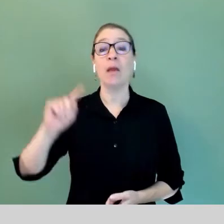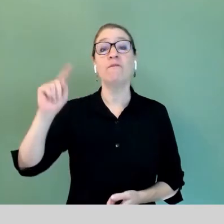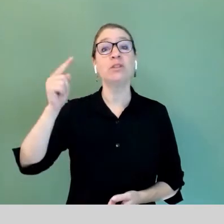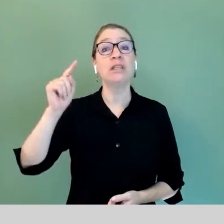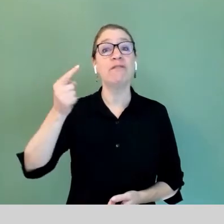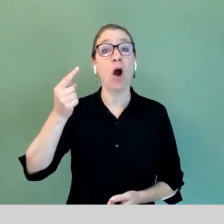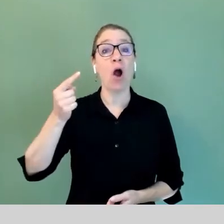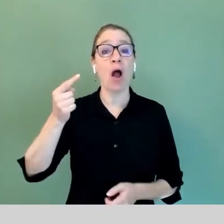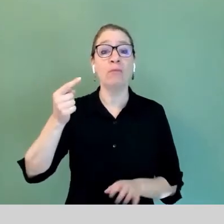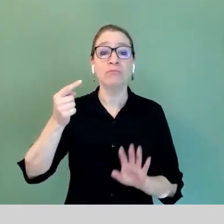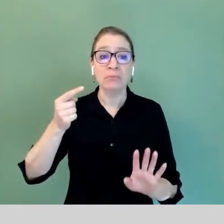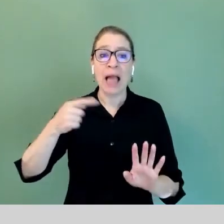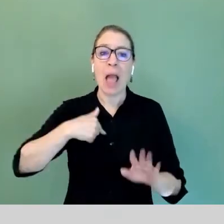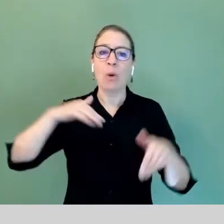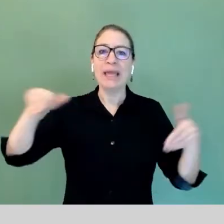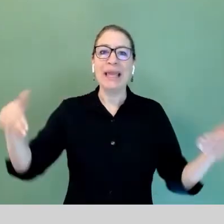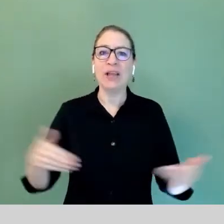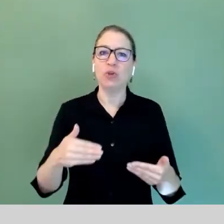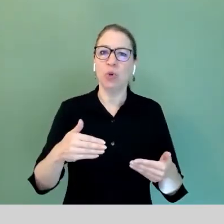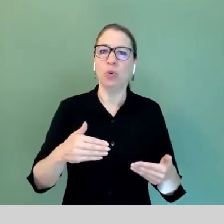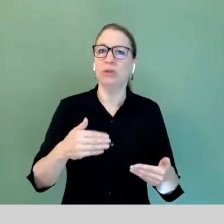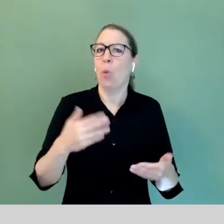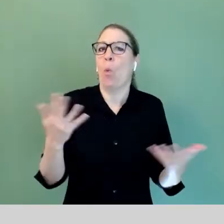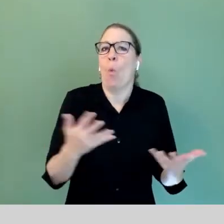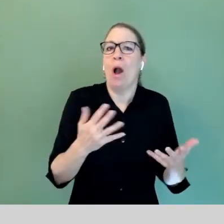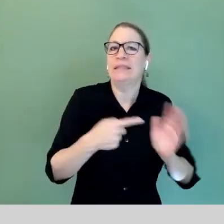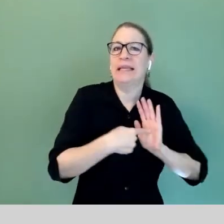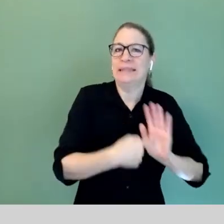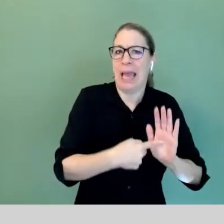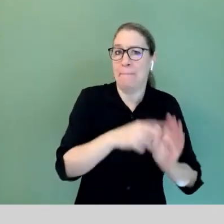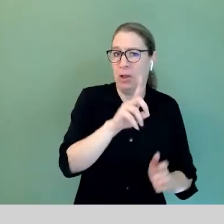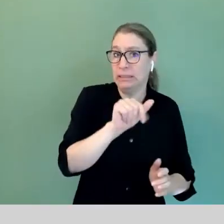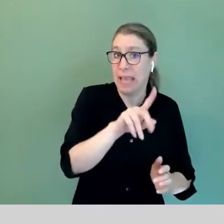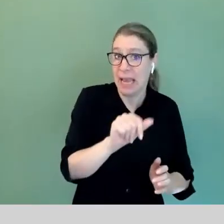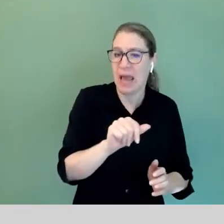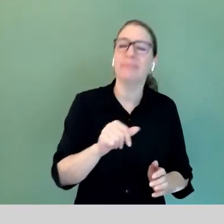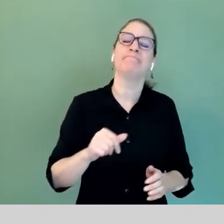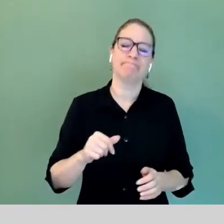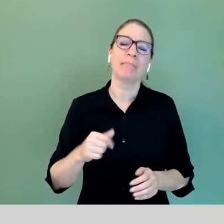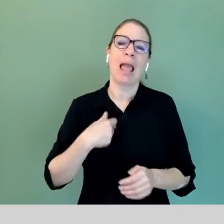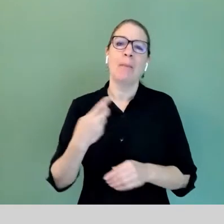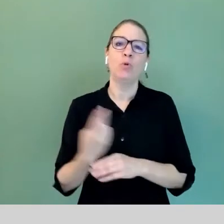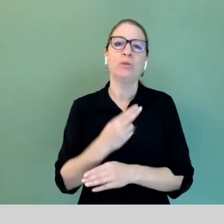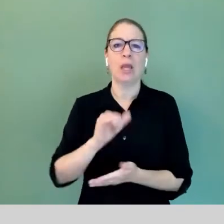First of all, just to introduce the running example that I have, I'm using the New York City taxi data,